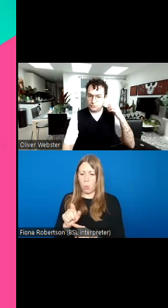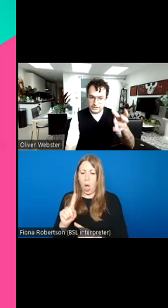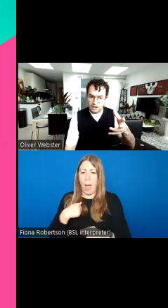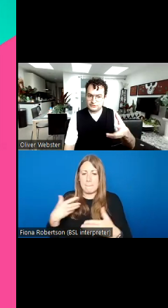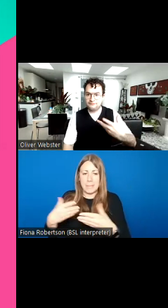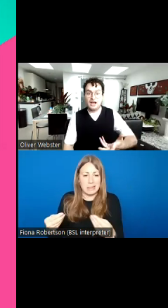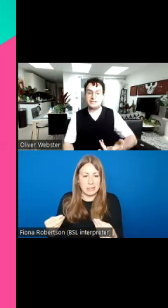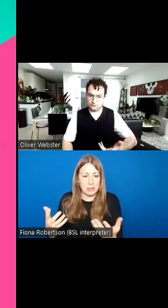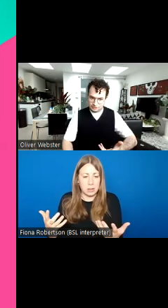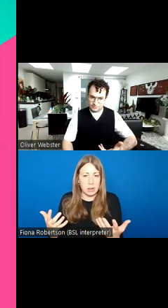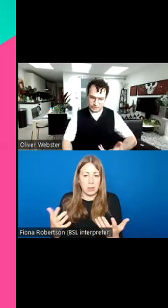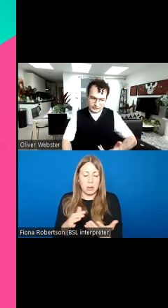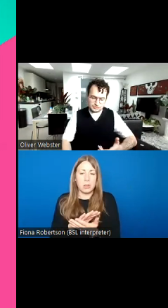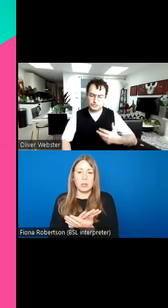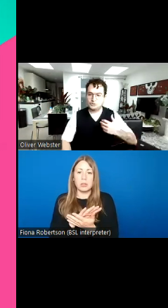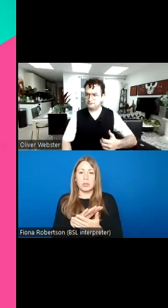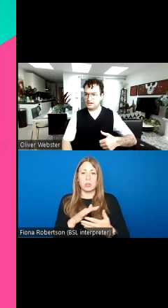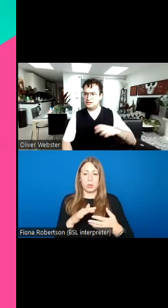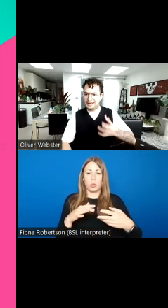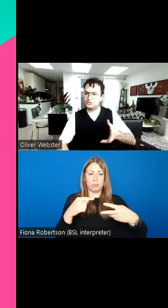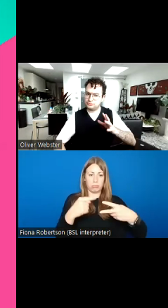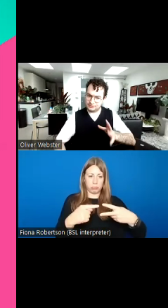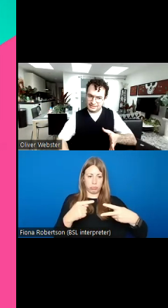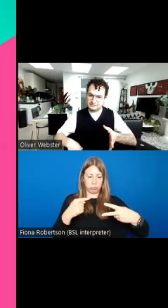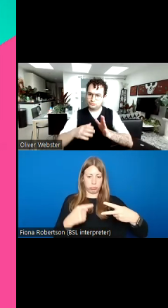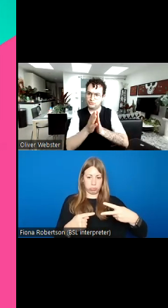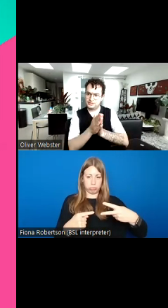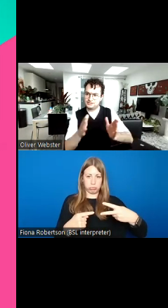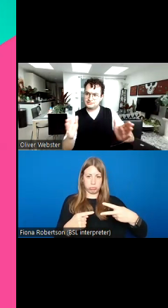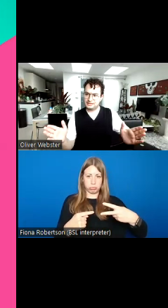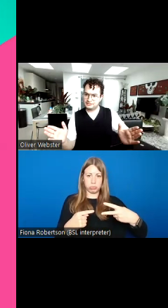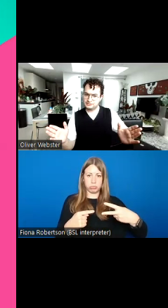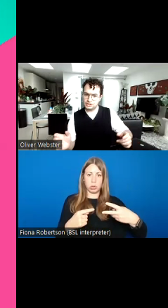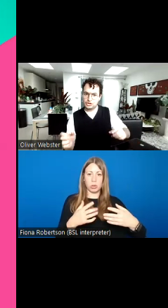When it comes to finding those line breaks, you want to find a natural place within the sentence